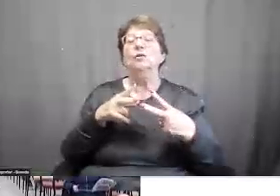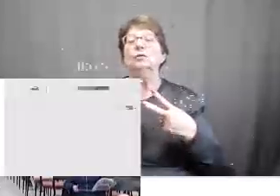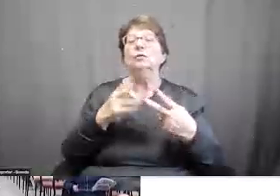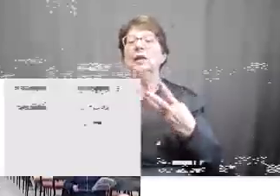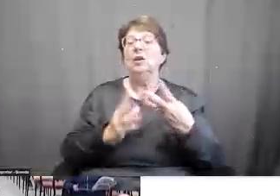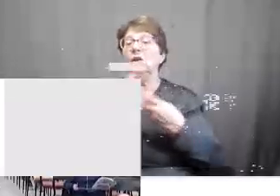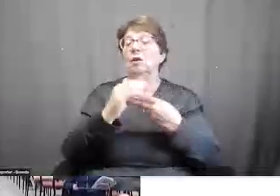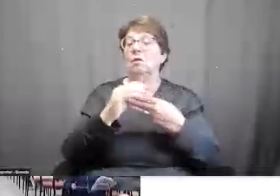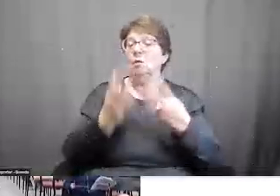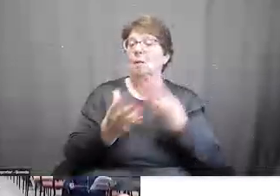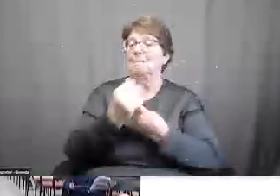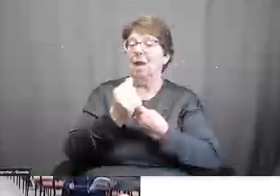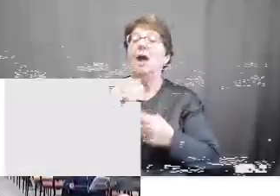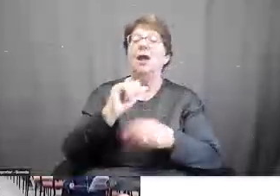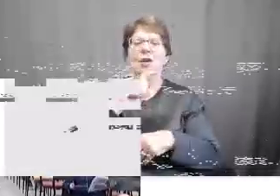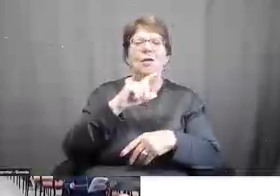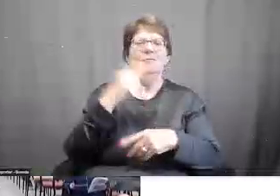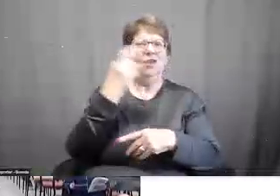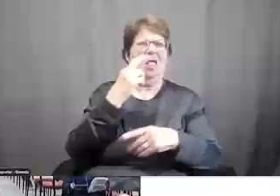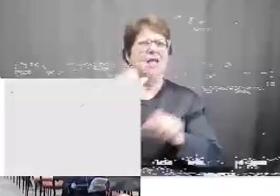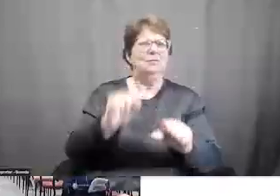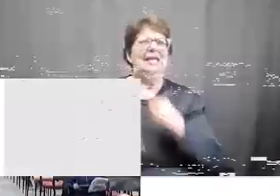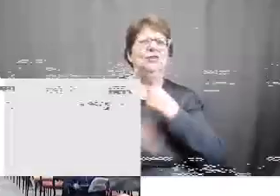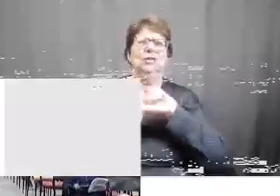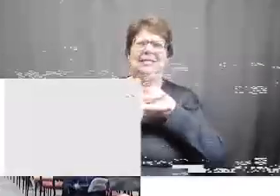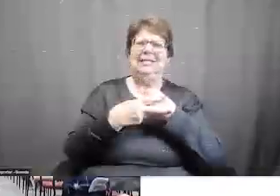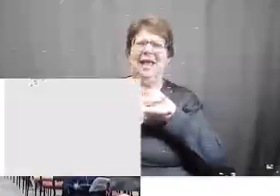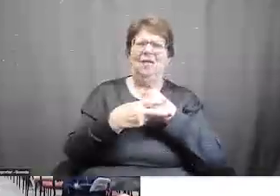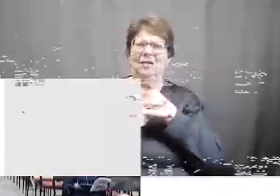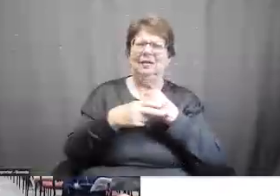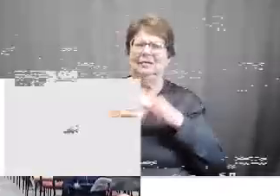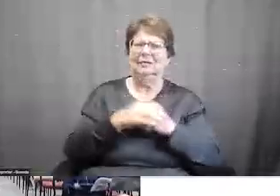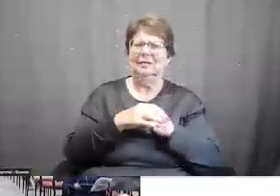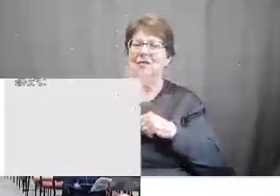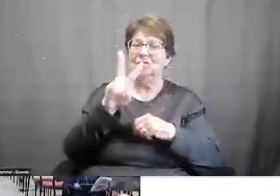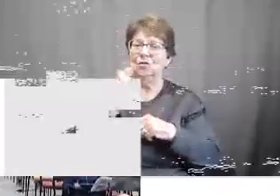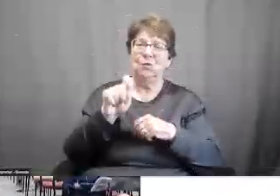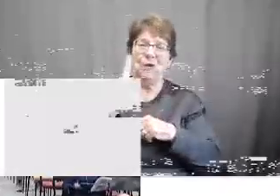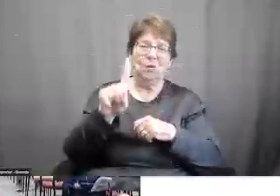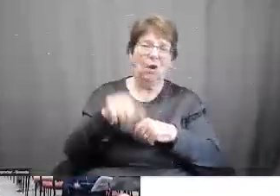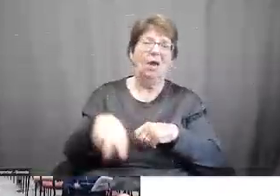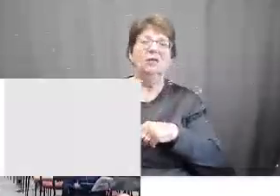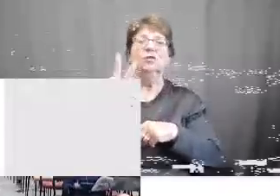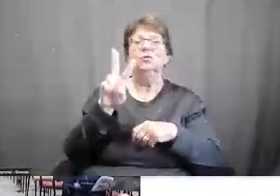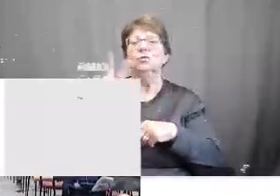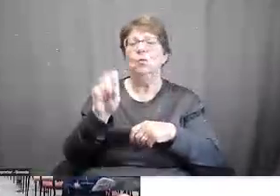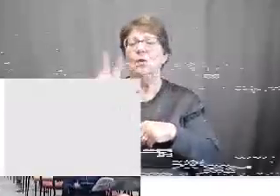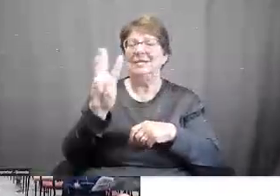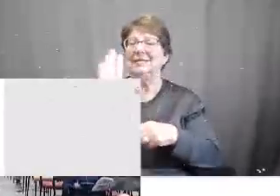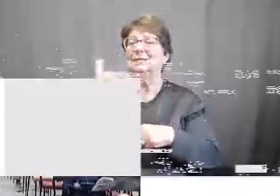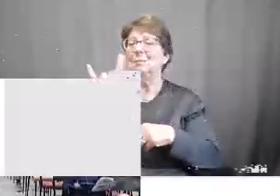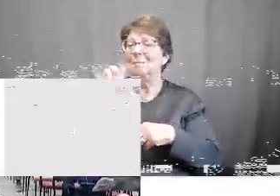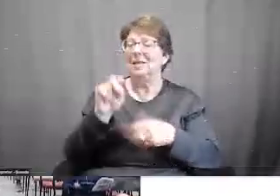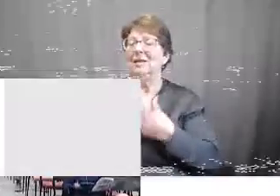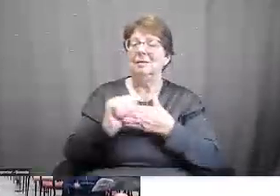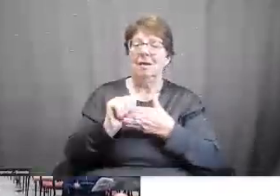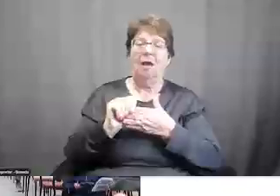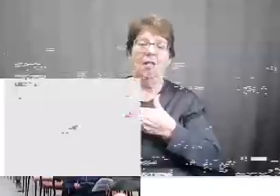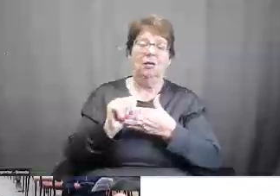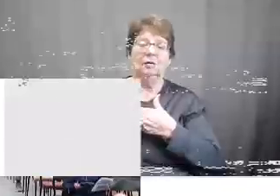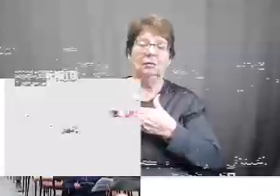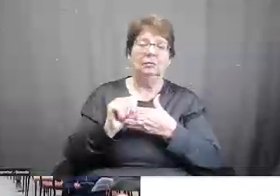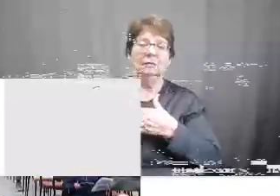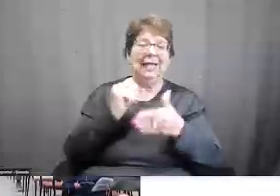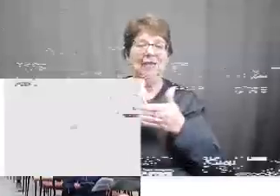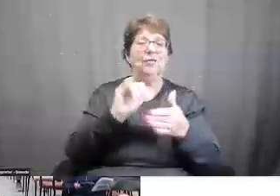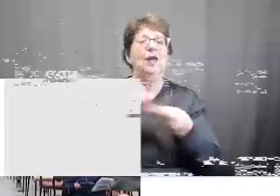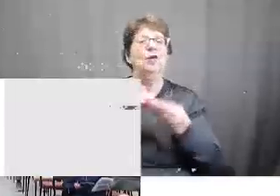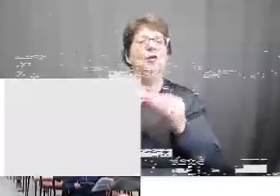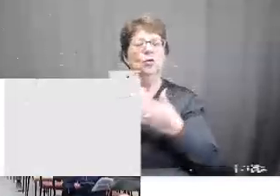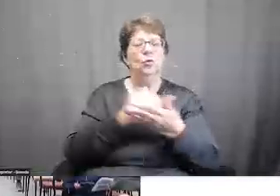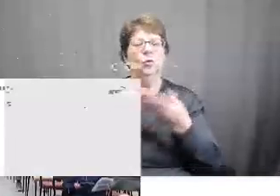Boardroom: realize potential savings, should they be pulled, of $2.1 to $2.6 billion? Getting to that, new number that Brad showed on the previous slide.